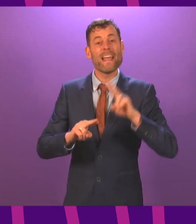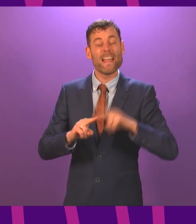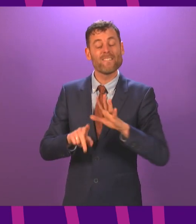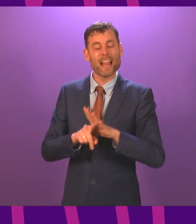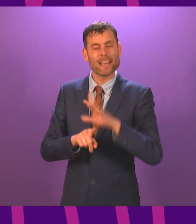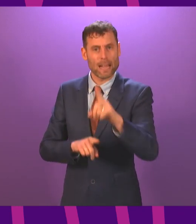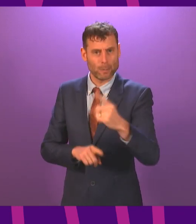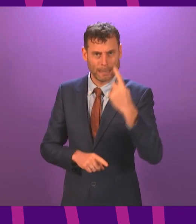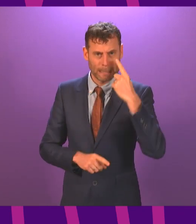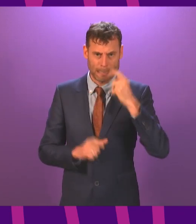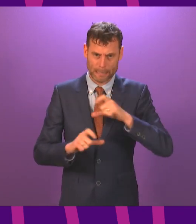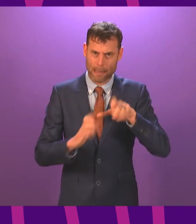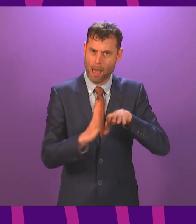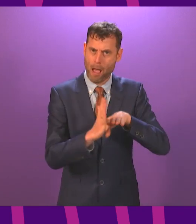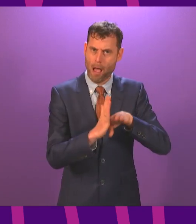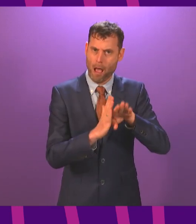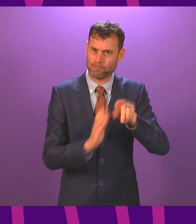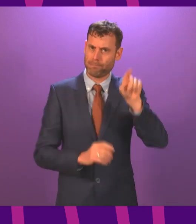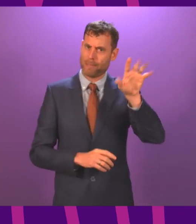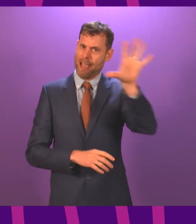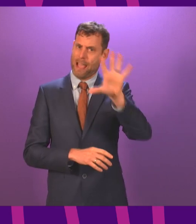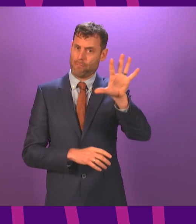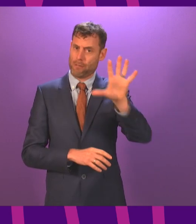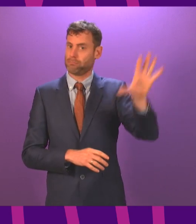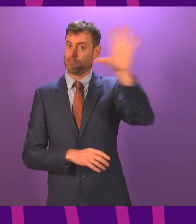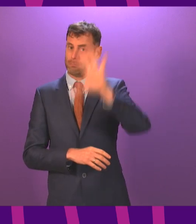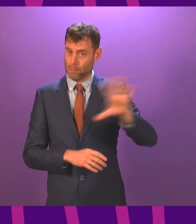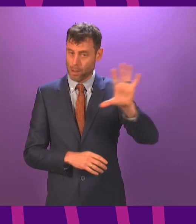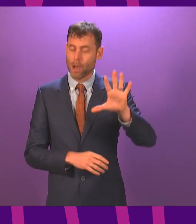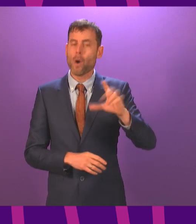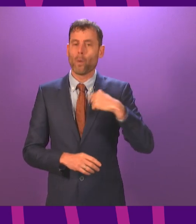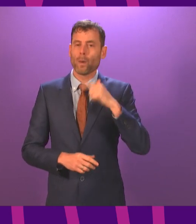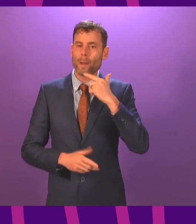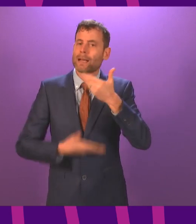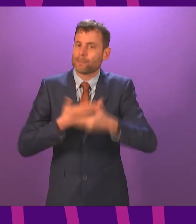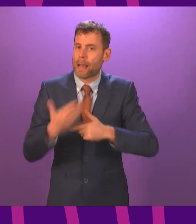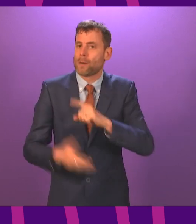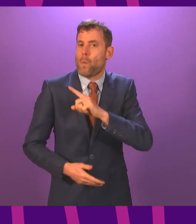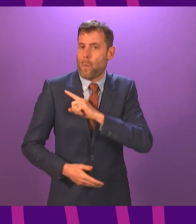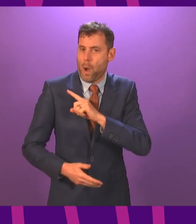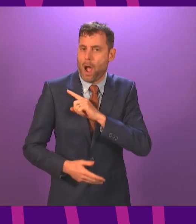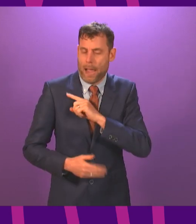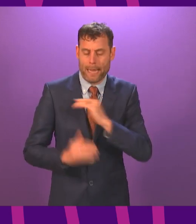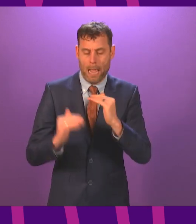a move to level 3 for one of or both those council areas, we will set that out at next